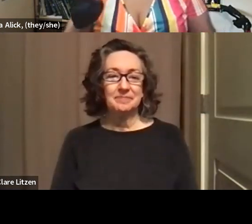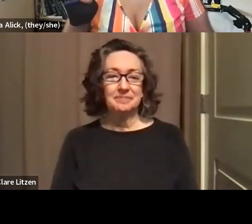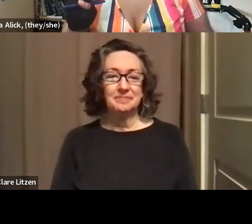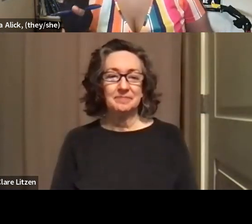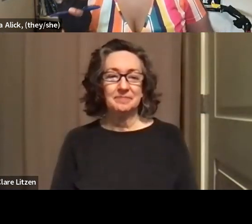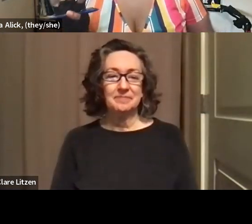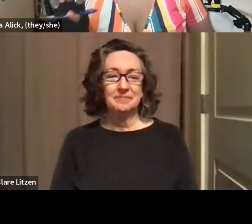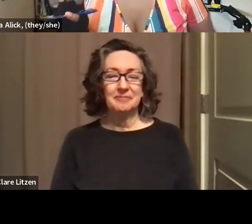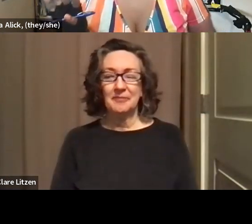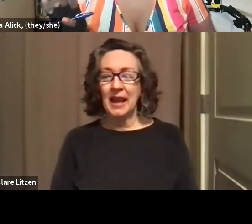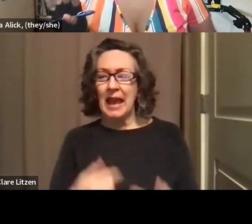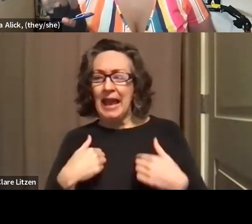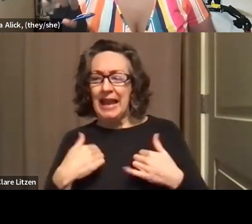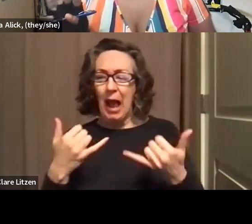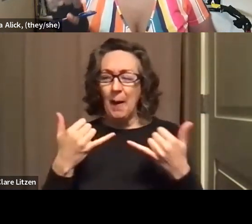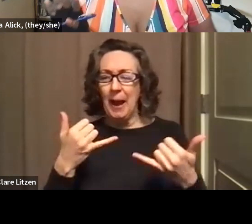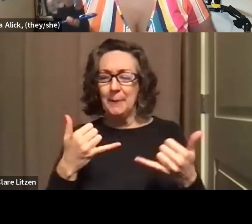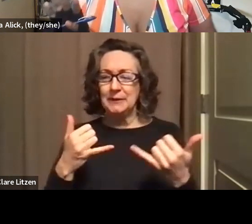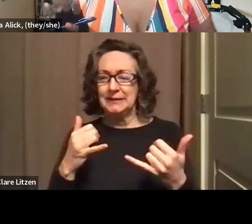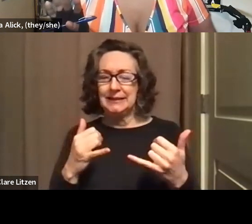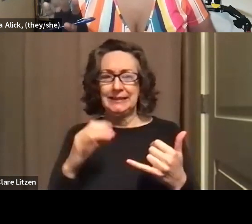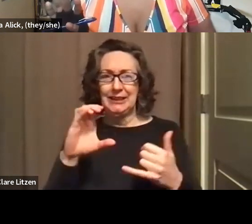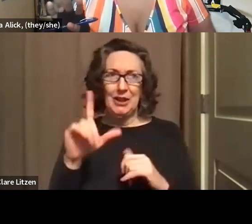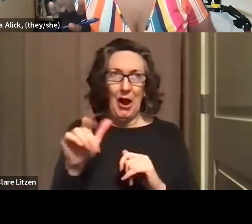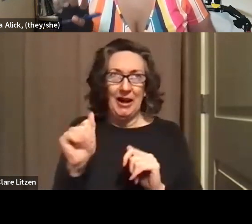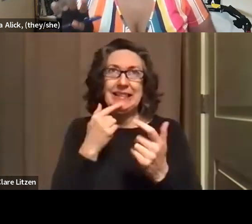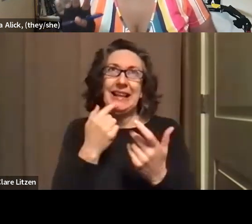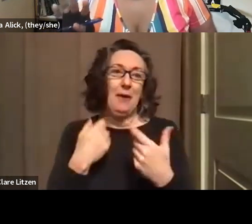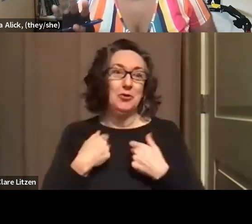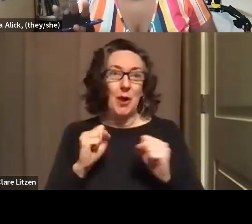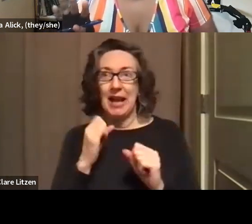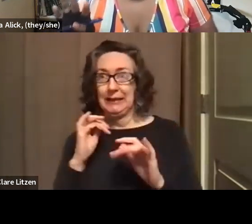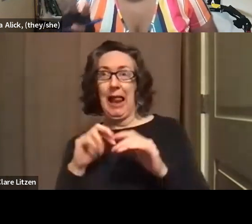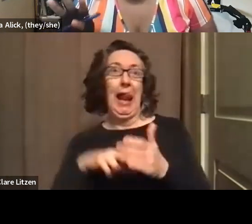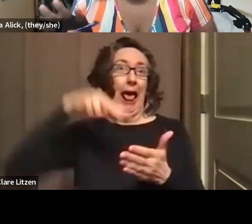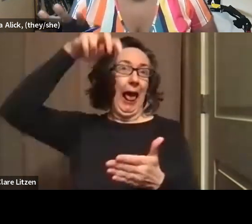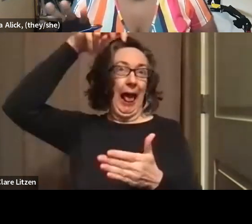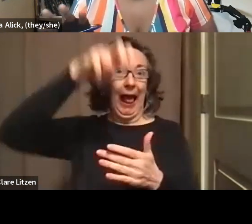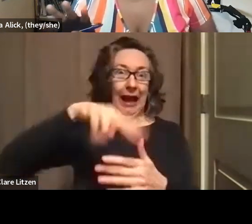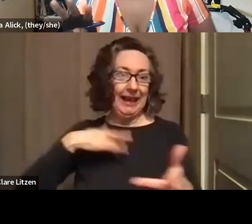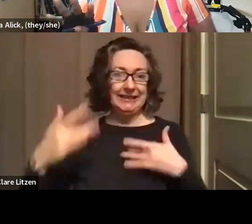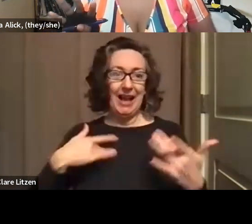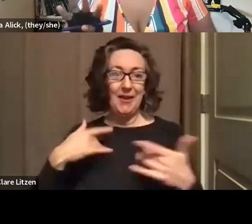I am just trying to not get over-excited because I am really invested in this conversation.